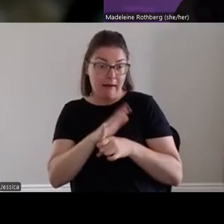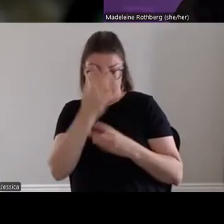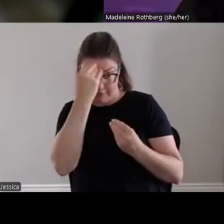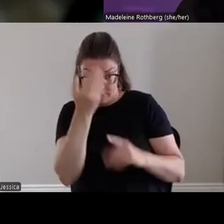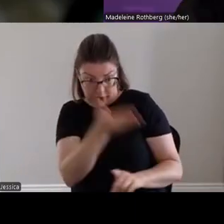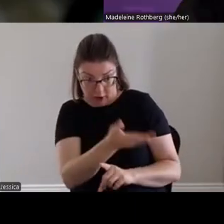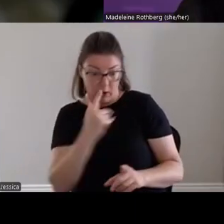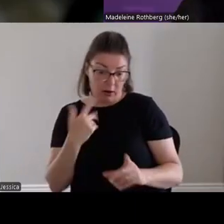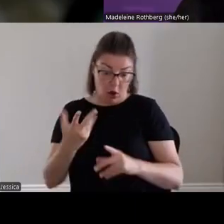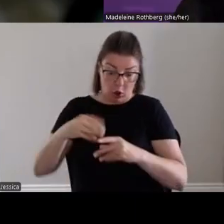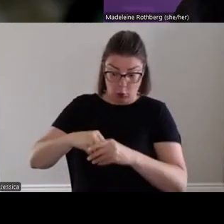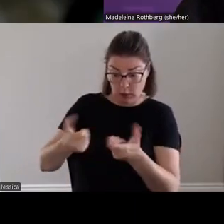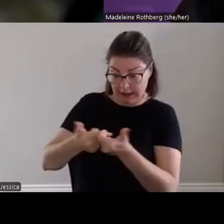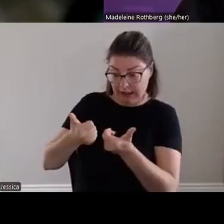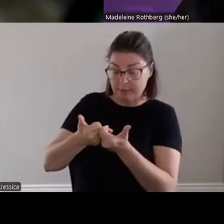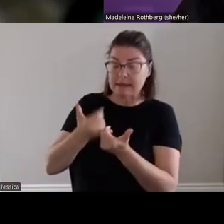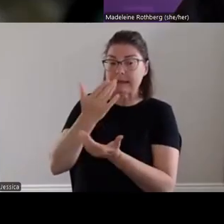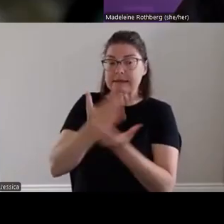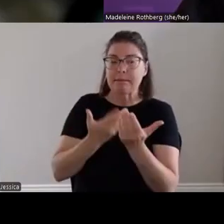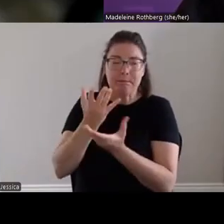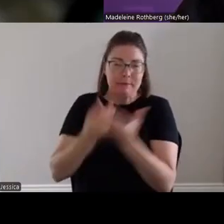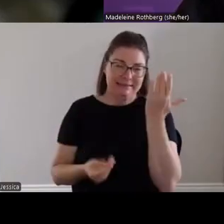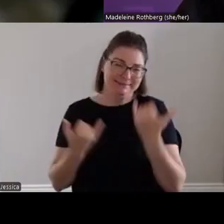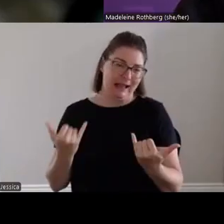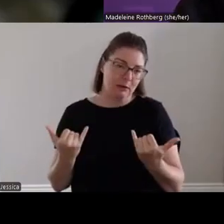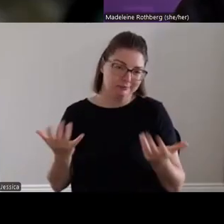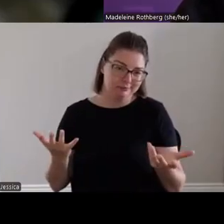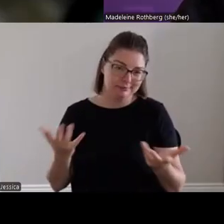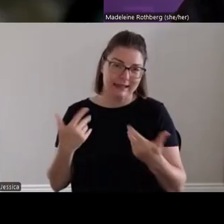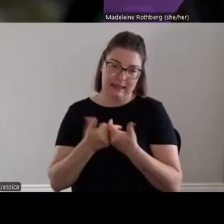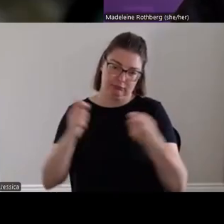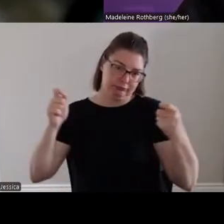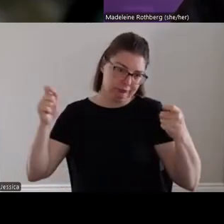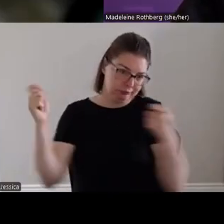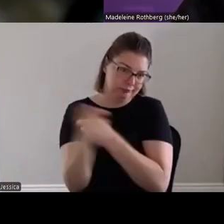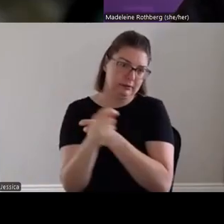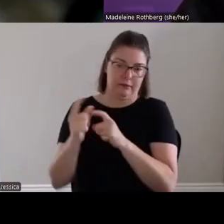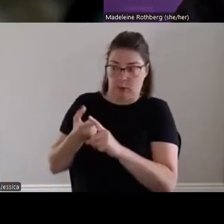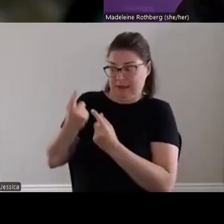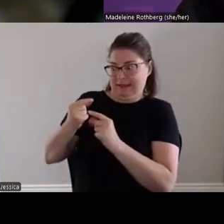There may be a few things that are missing, too, because games have changed since we did that work.